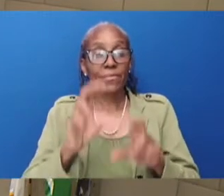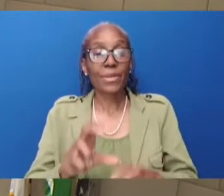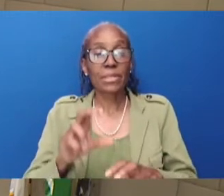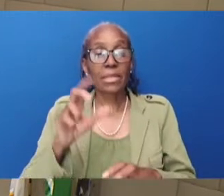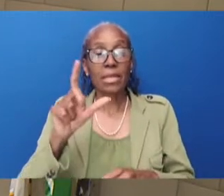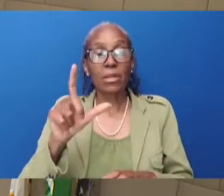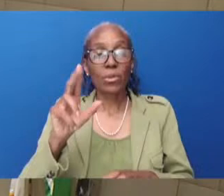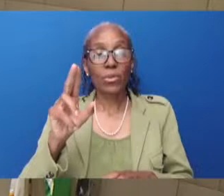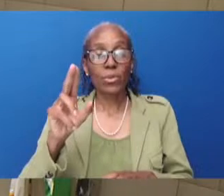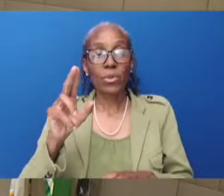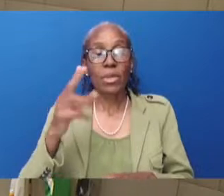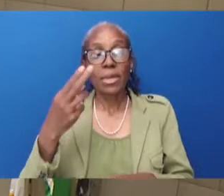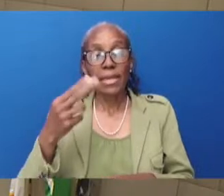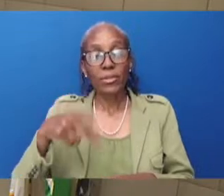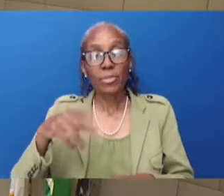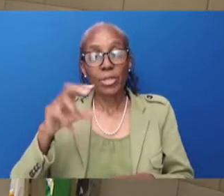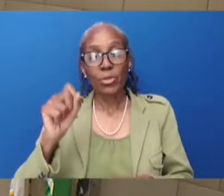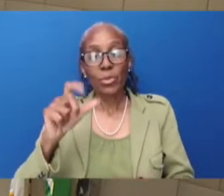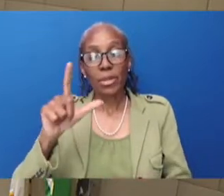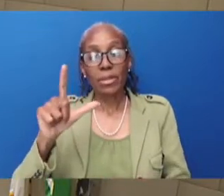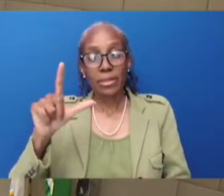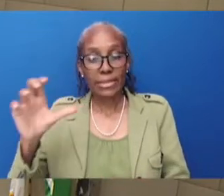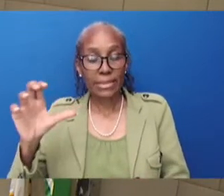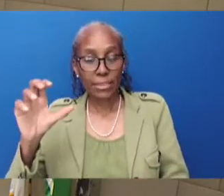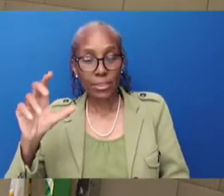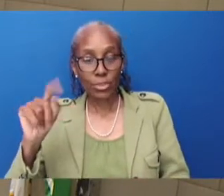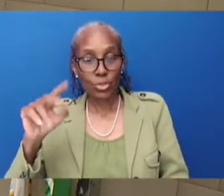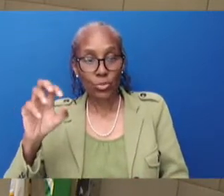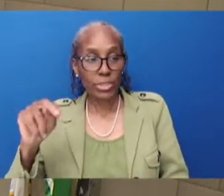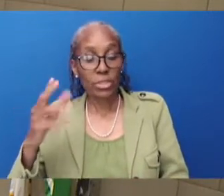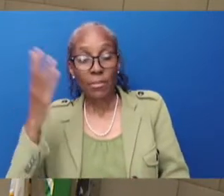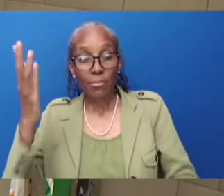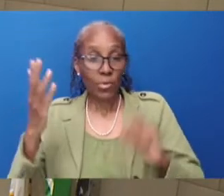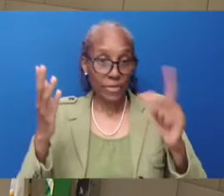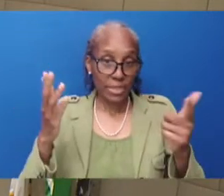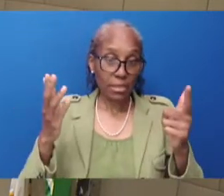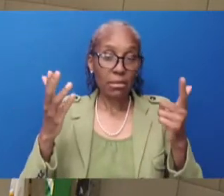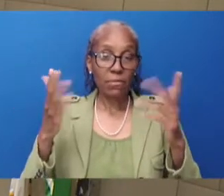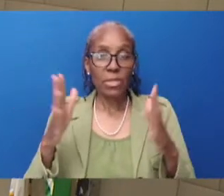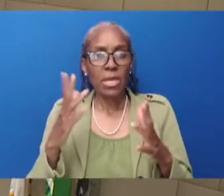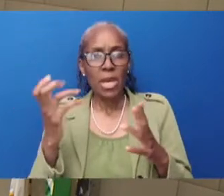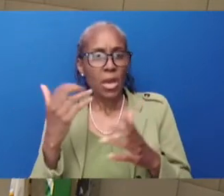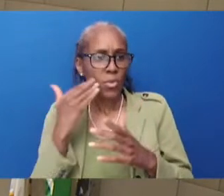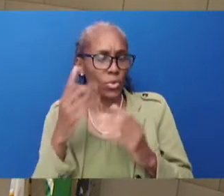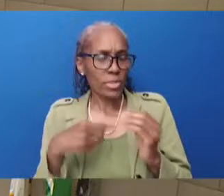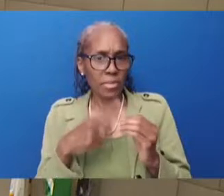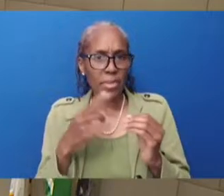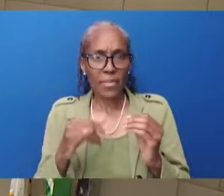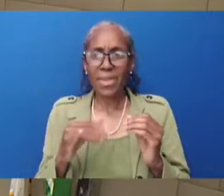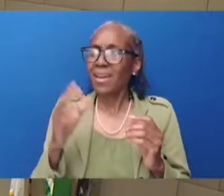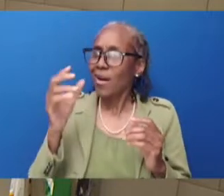HEARING TO RECEIVE COMMENTS ON PROPOSED BUSINESS INVESTMENT PROGRAM GRANT TO HSPUS LLC